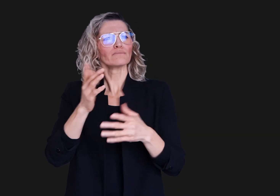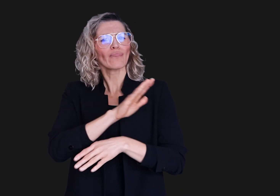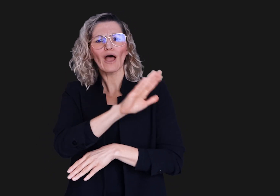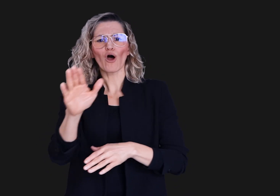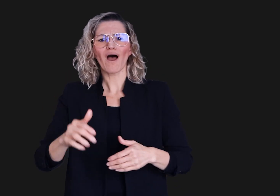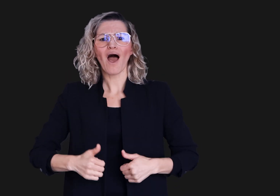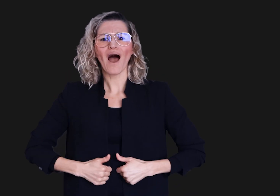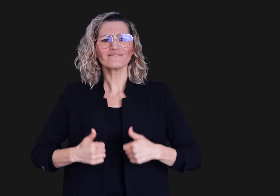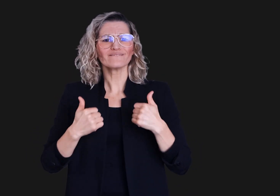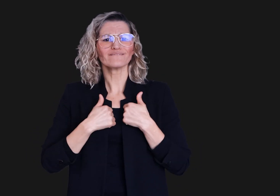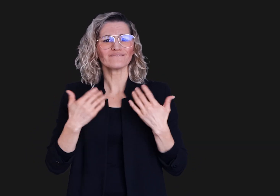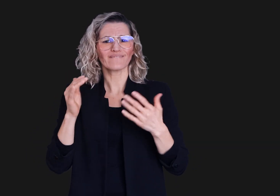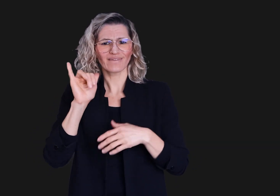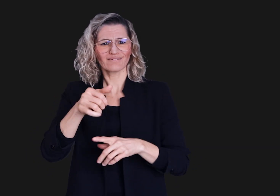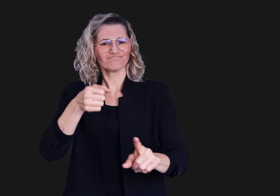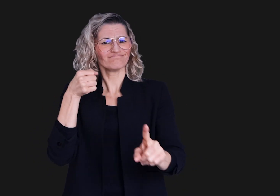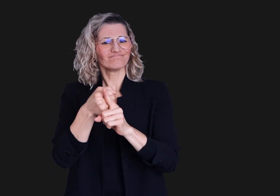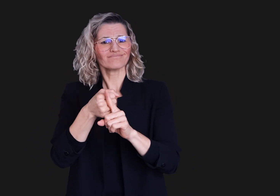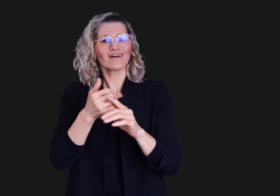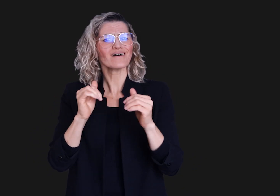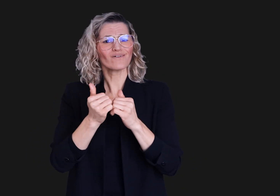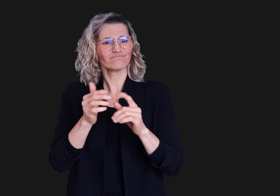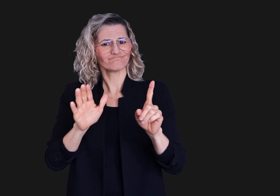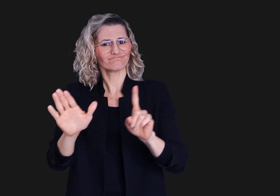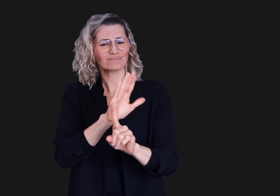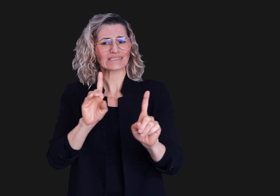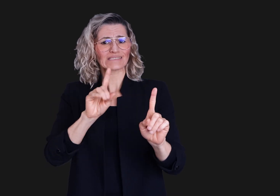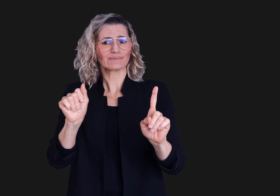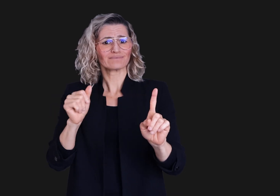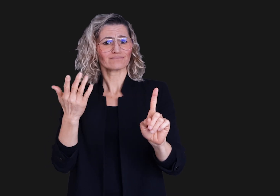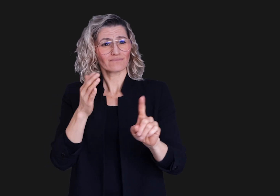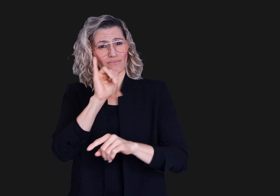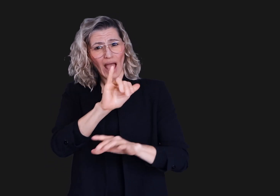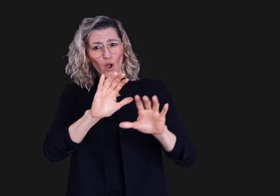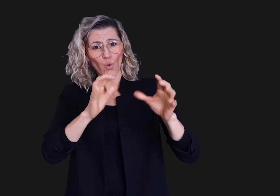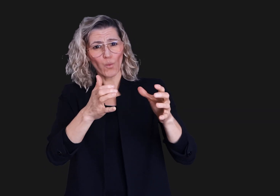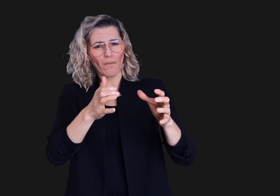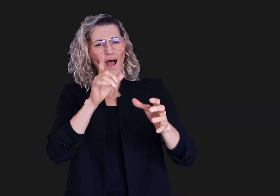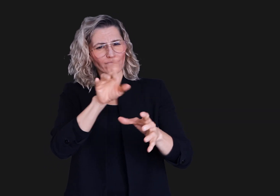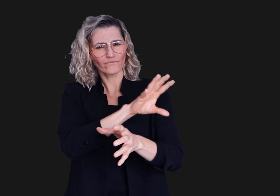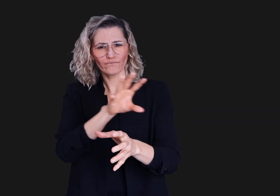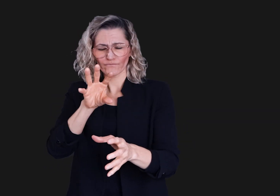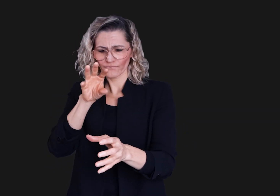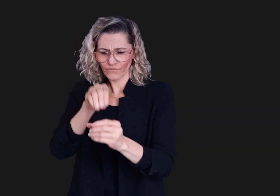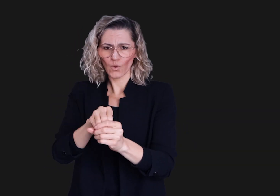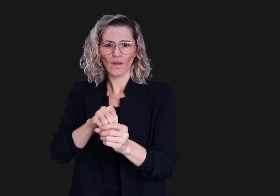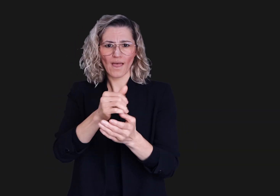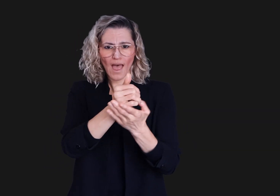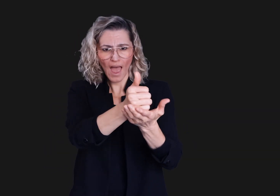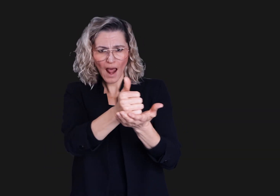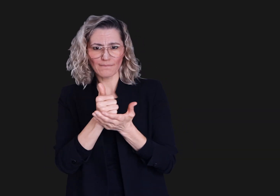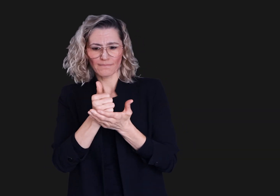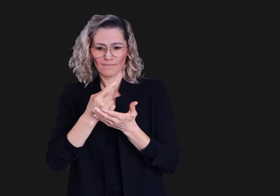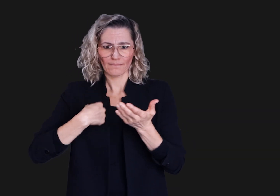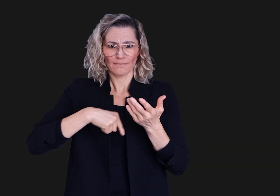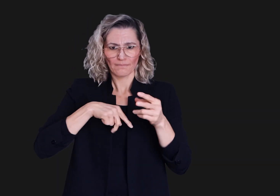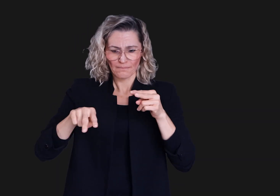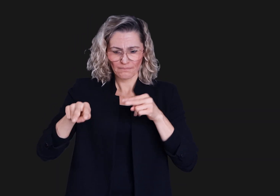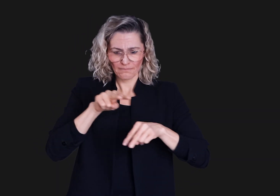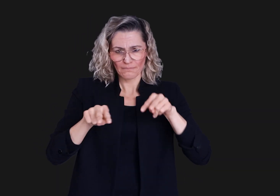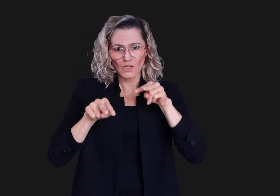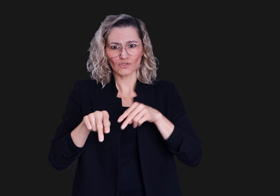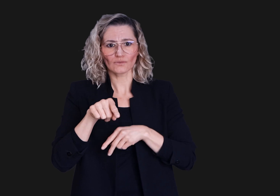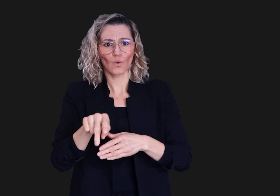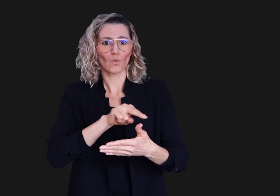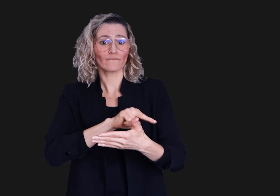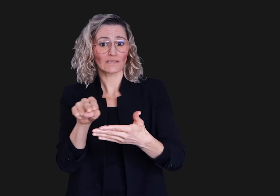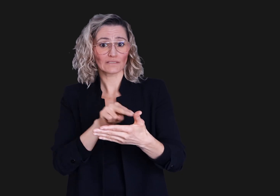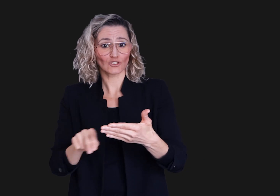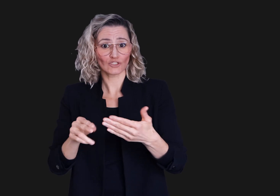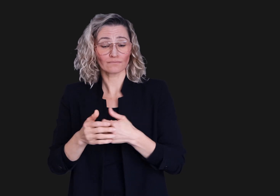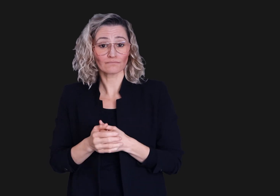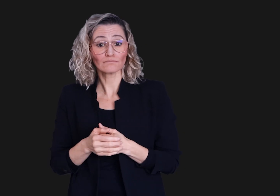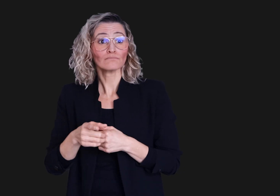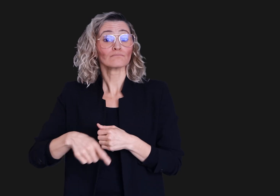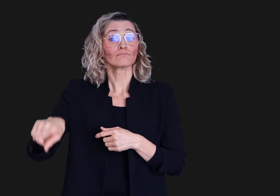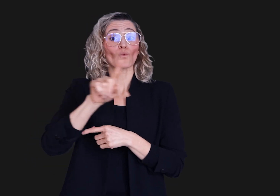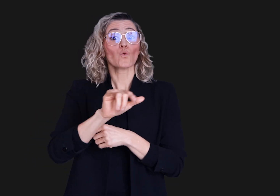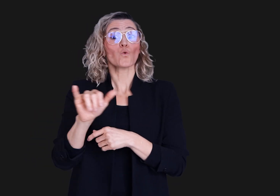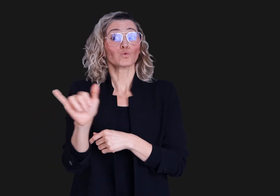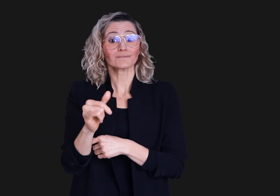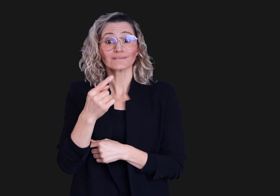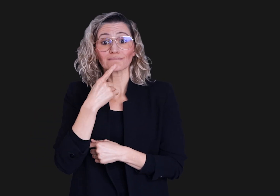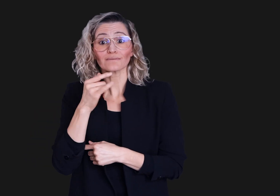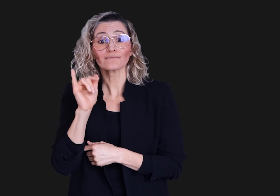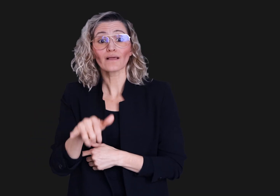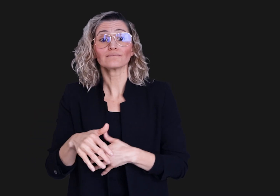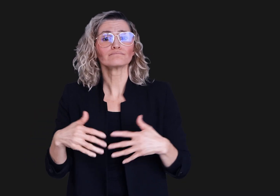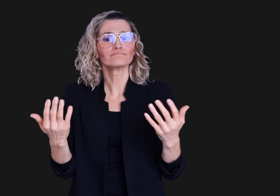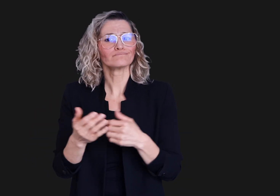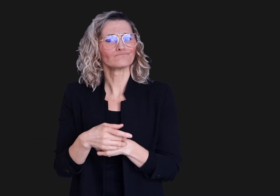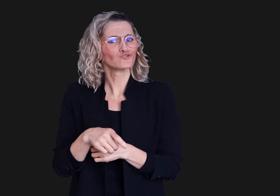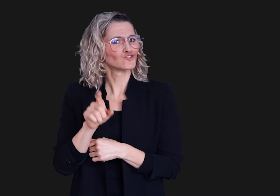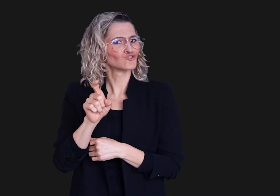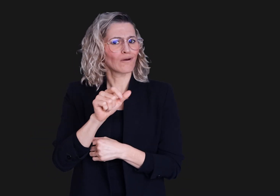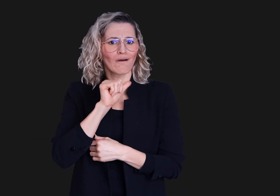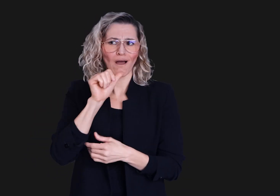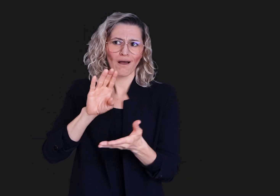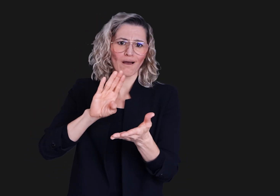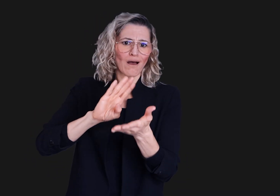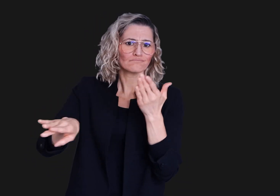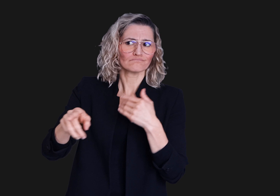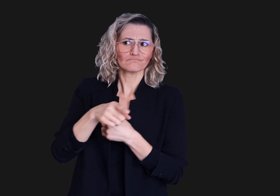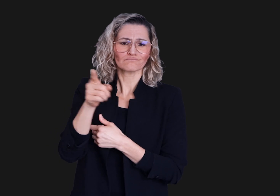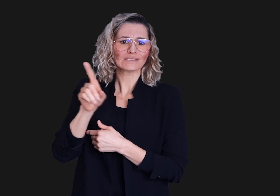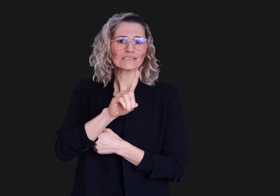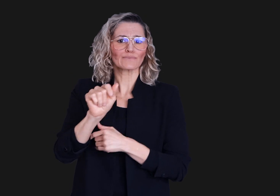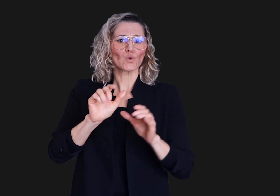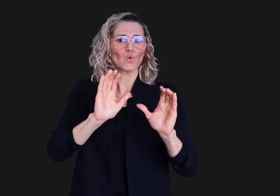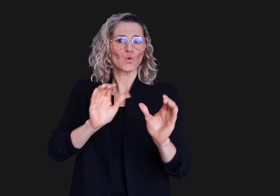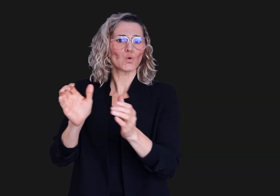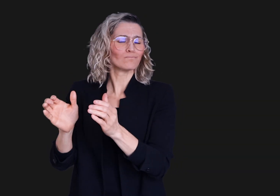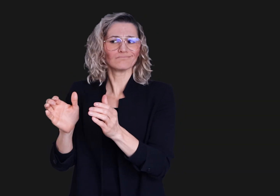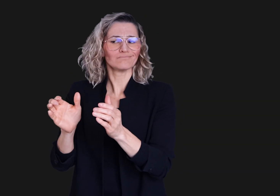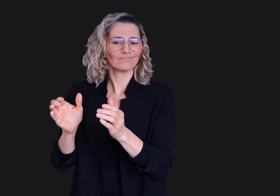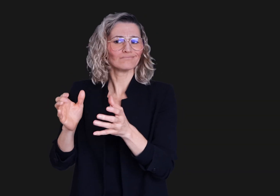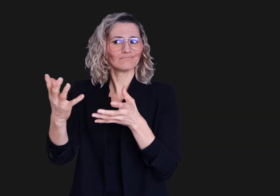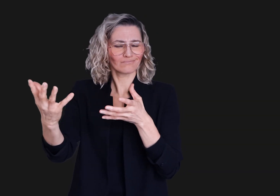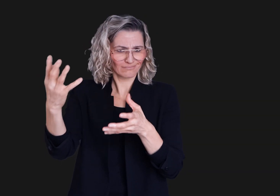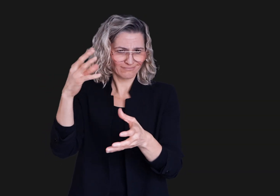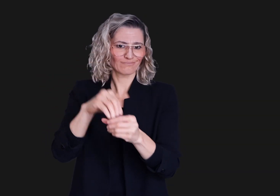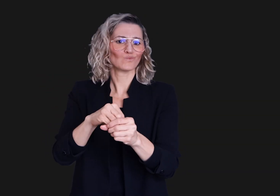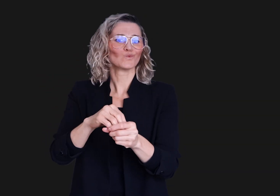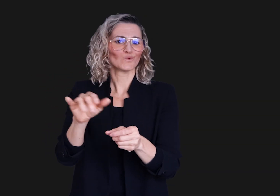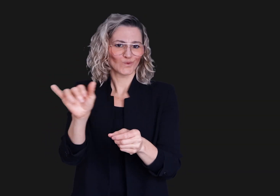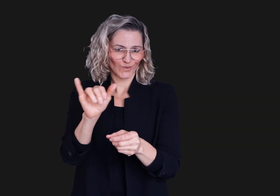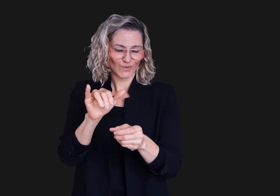People said this group must be involved to help monitor the Convention. They also said that no disability groups should be left out.